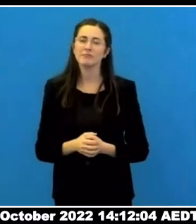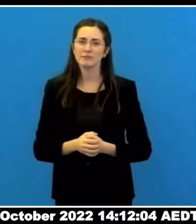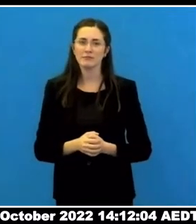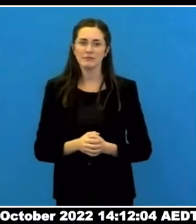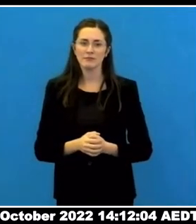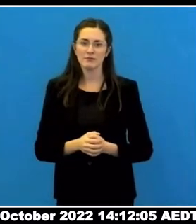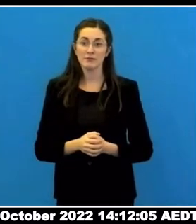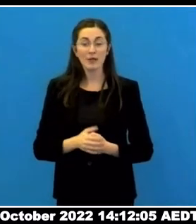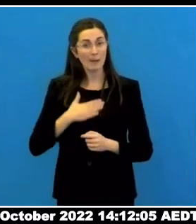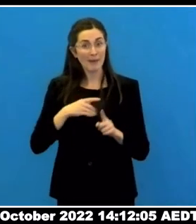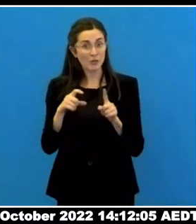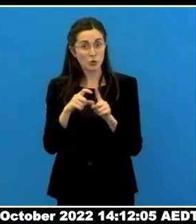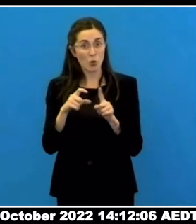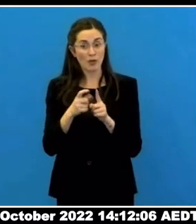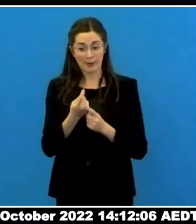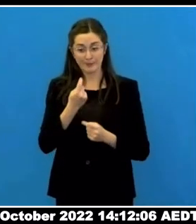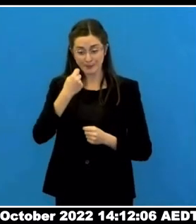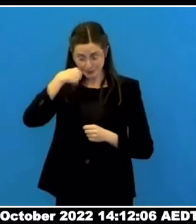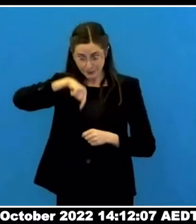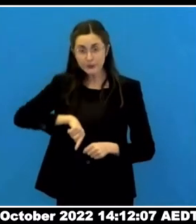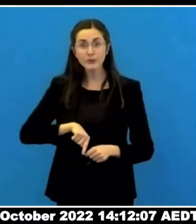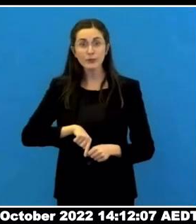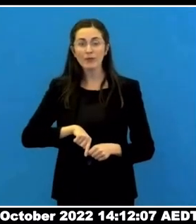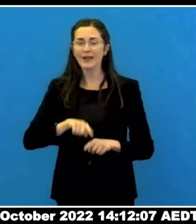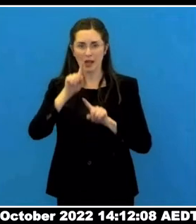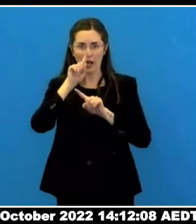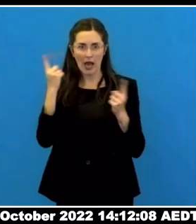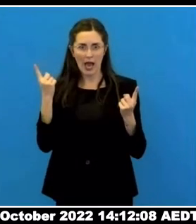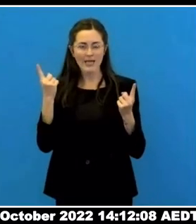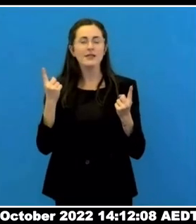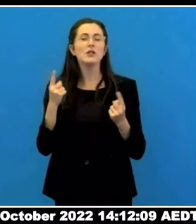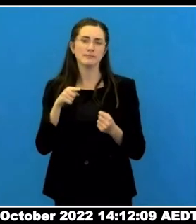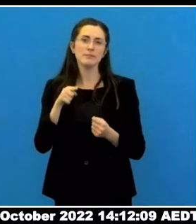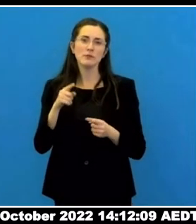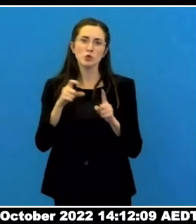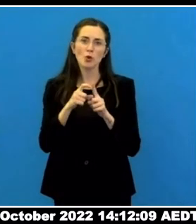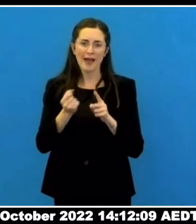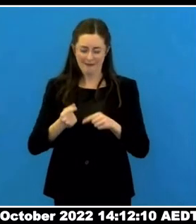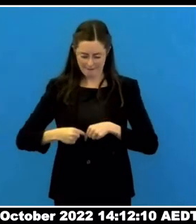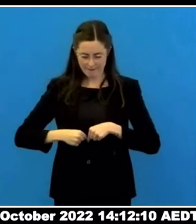She is unable to swallow, so the doctors inserted a peg into her stomach